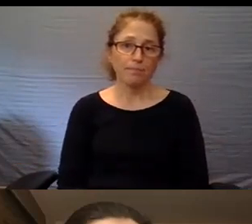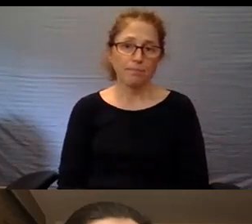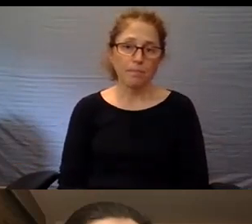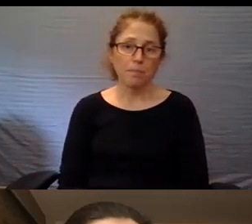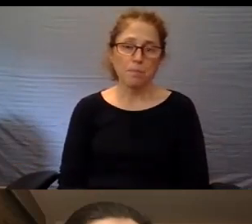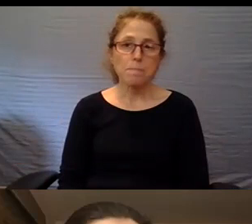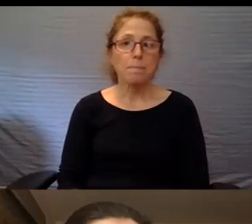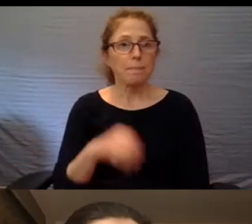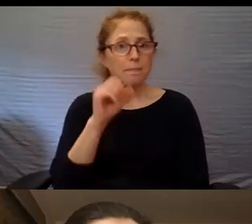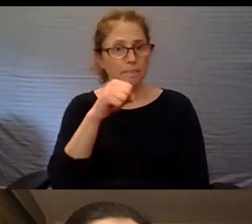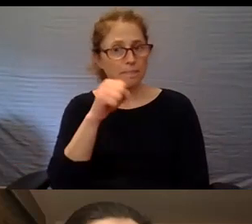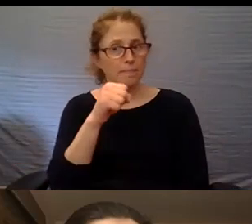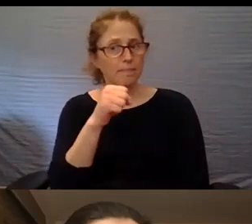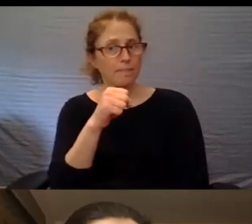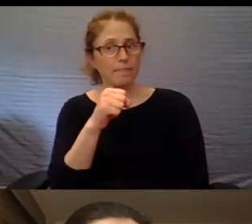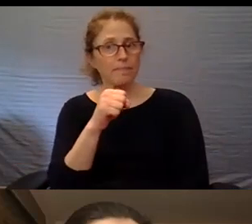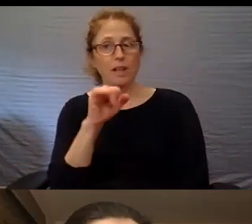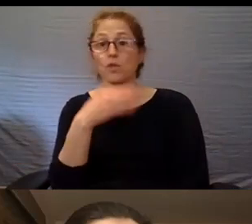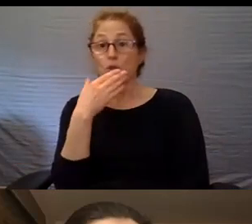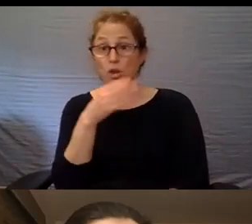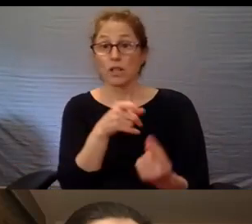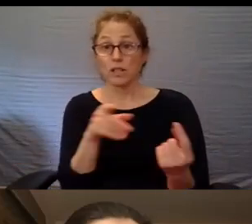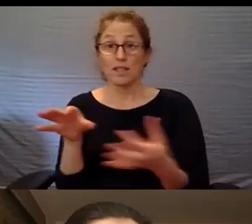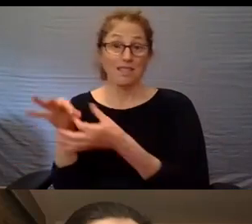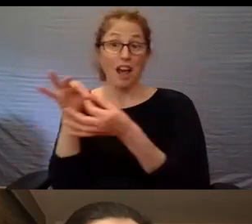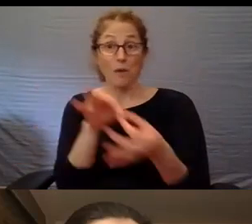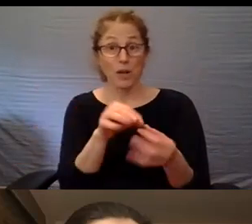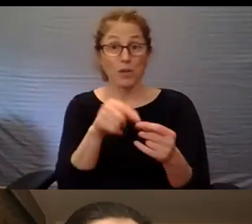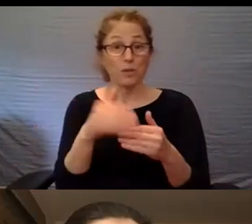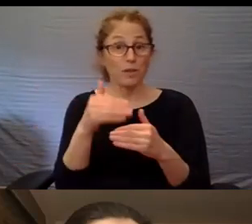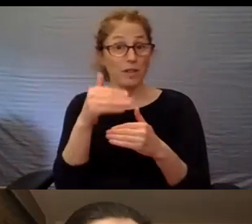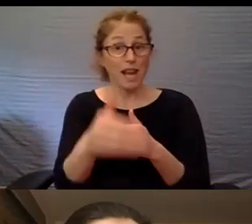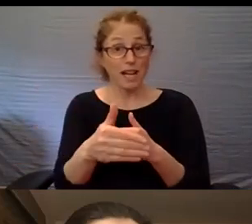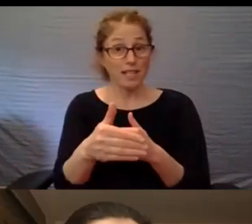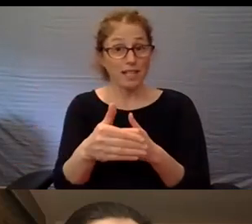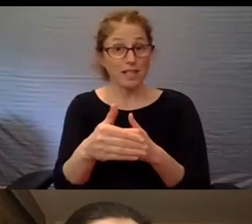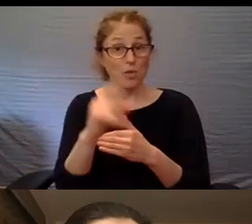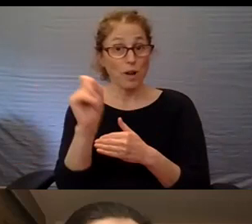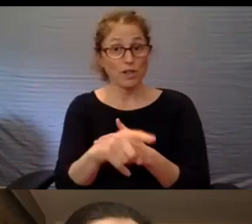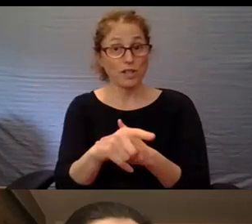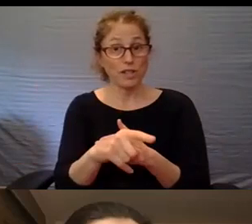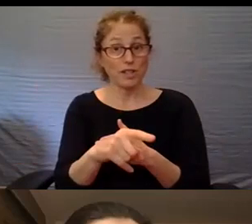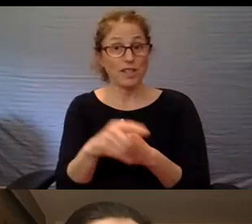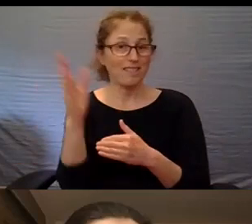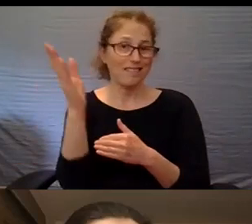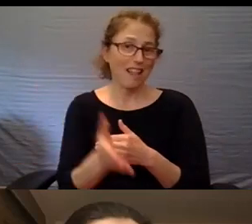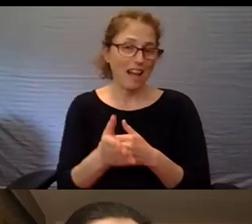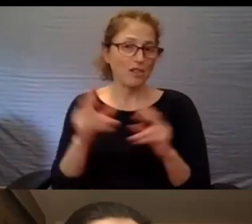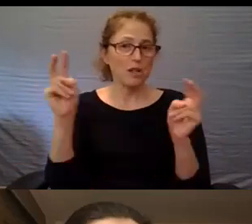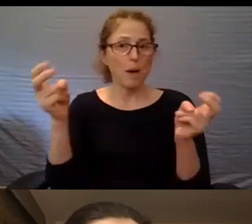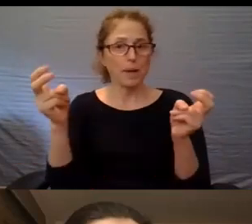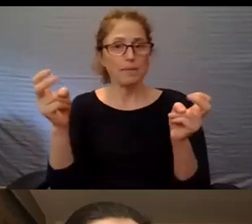That's just kind of a perfect segue into the next question/topic that I have here.